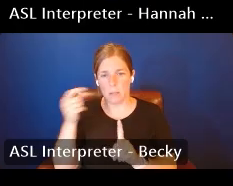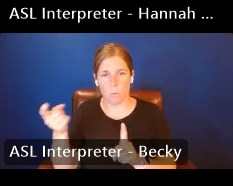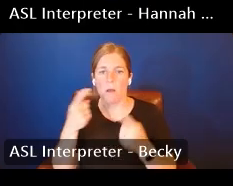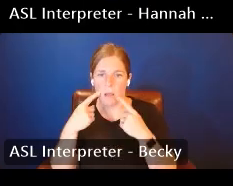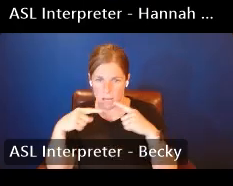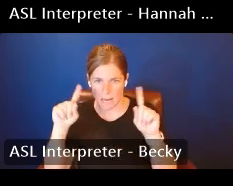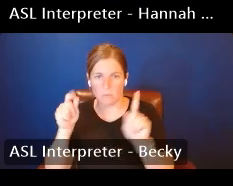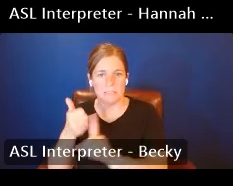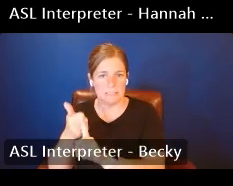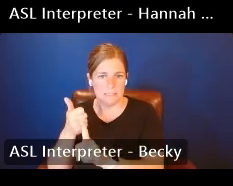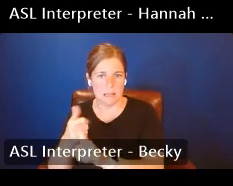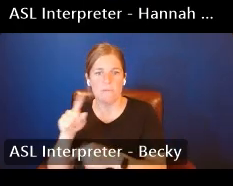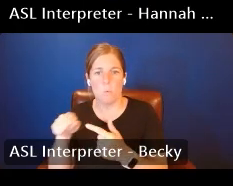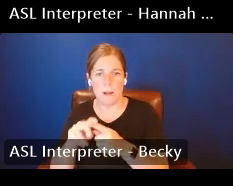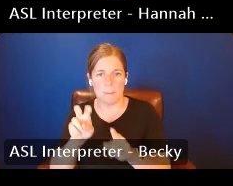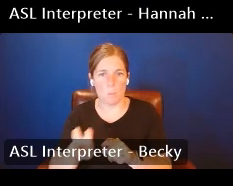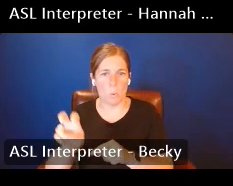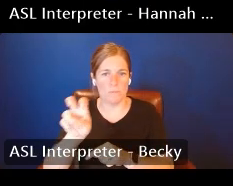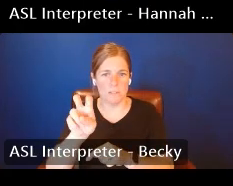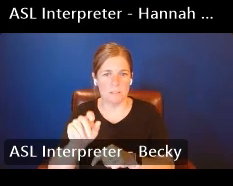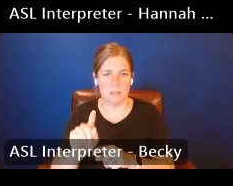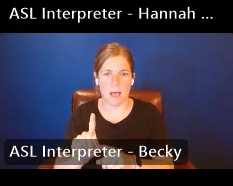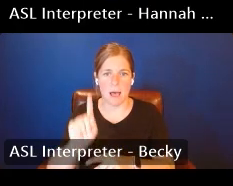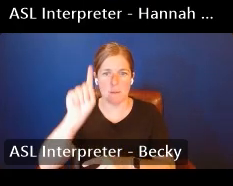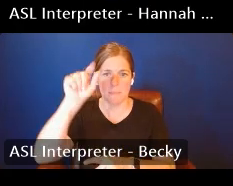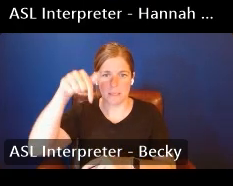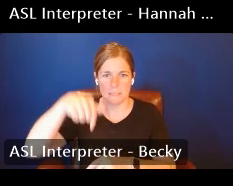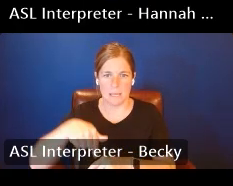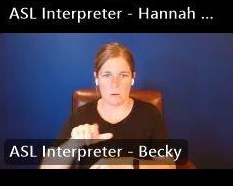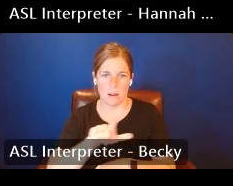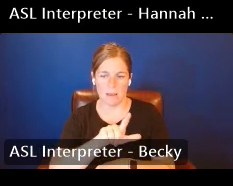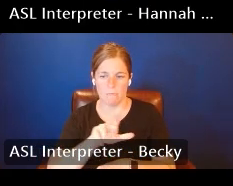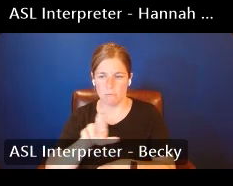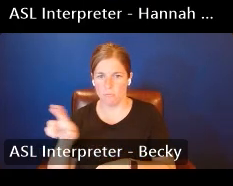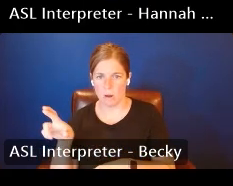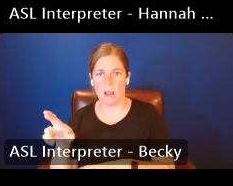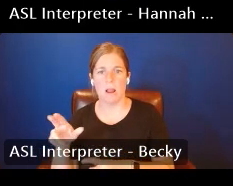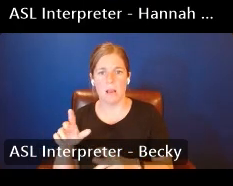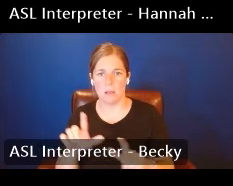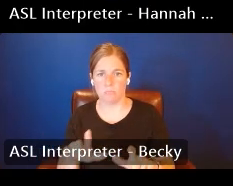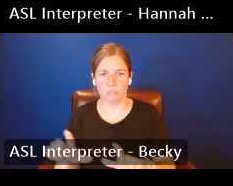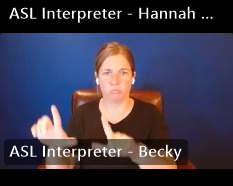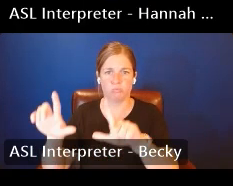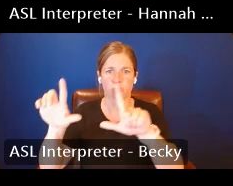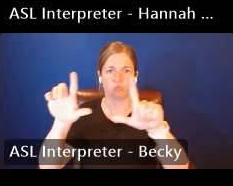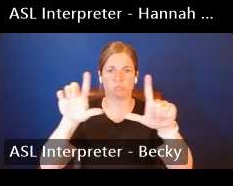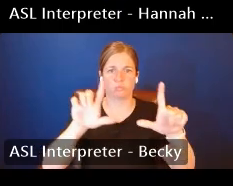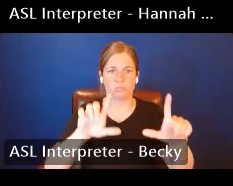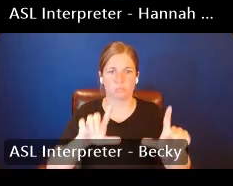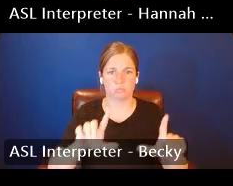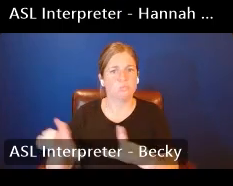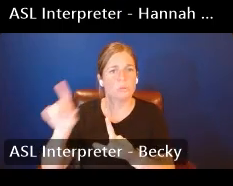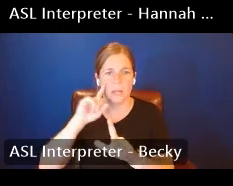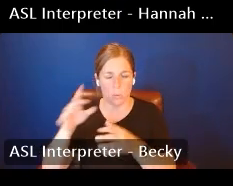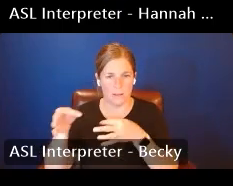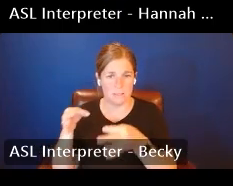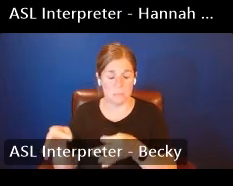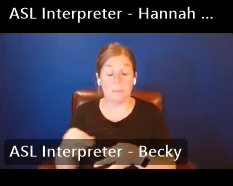So the panning up, down, left, right announces itself. And then there's one more accessibility custom